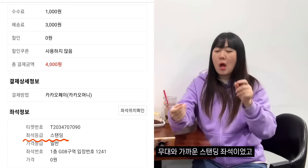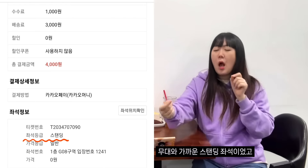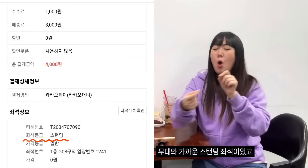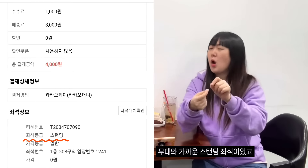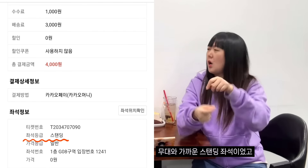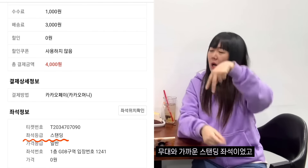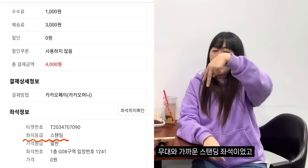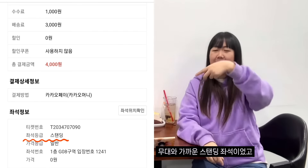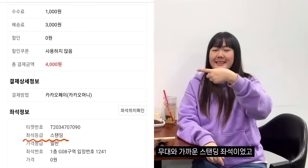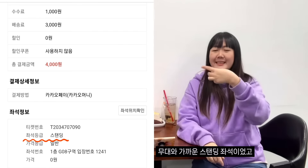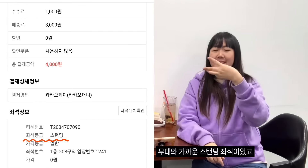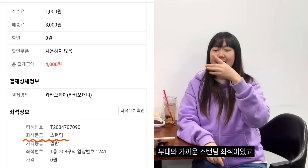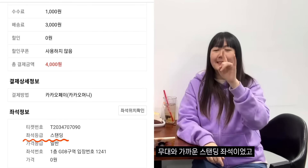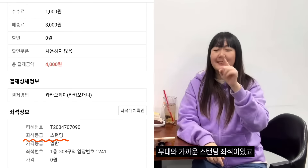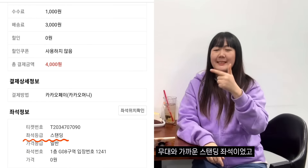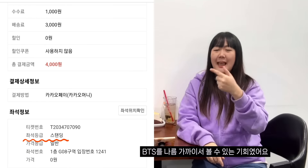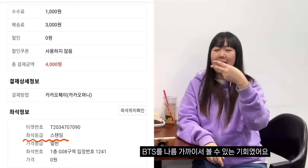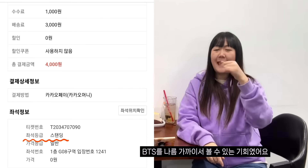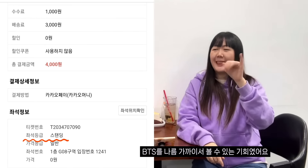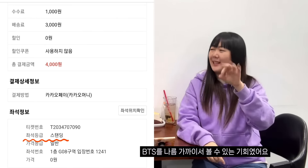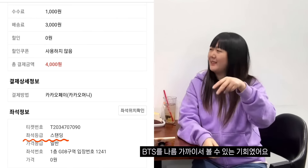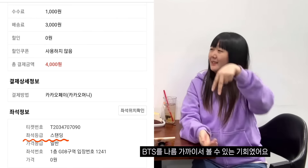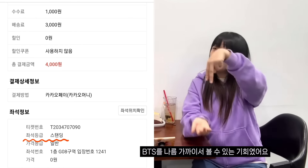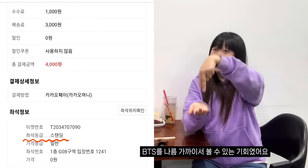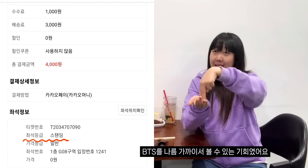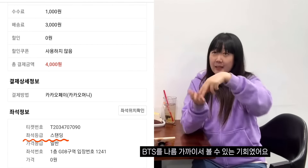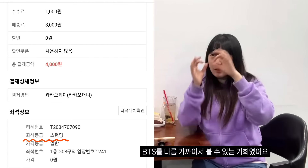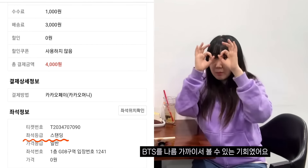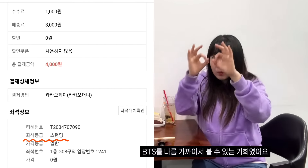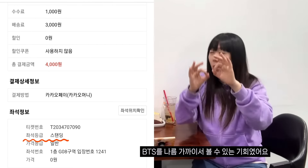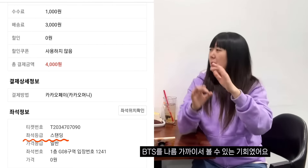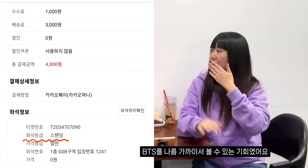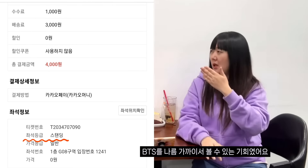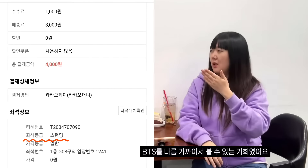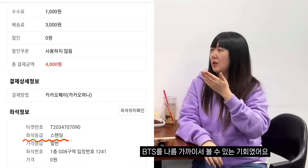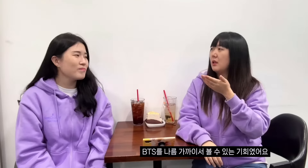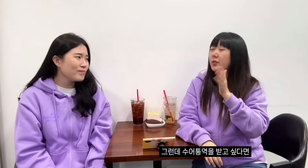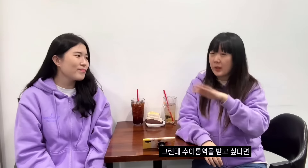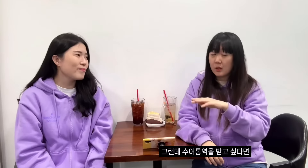It was a standing seat close to the stage, and it was an opportunity to see BTS up close.